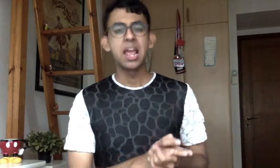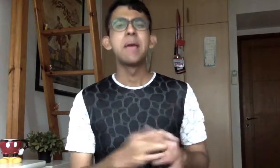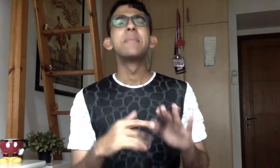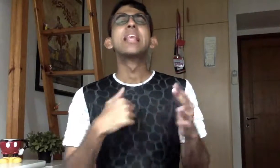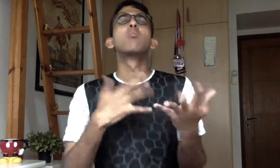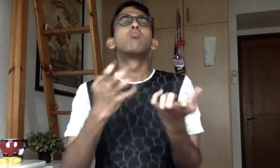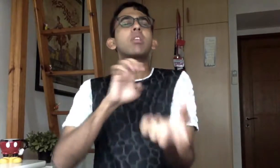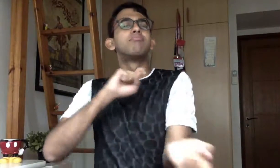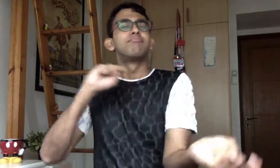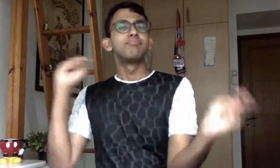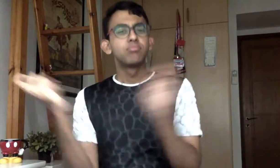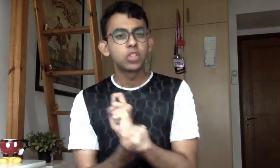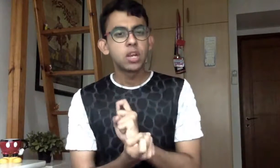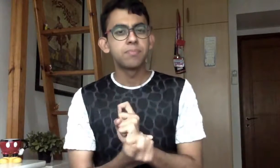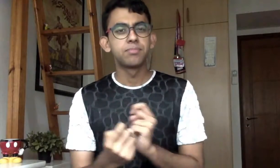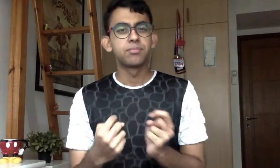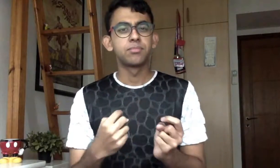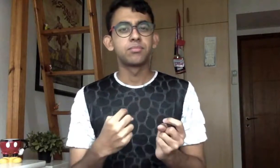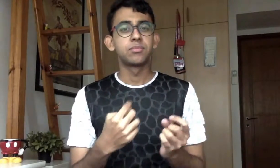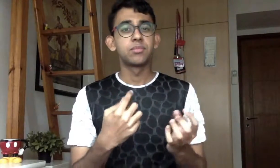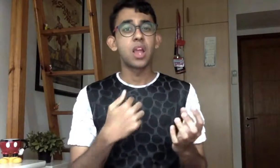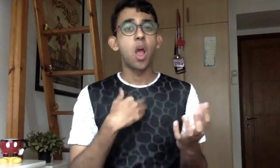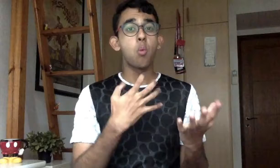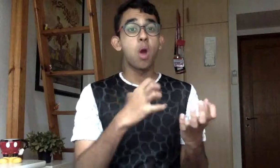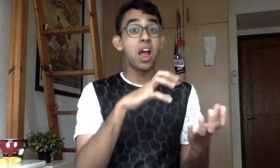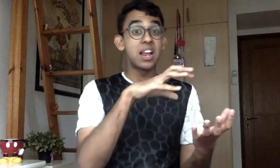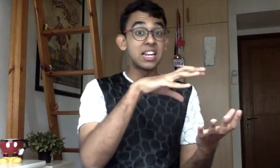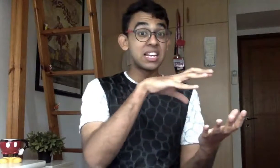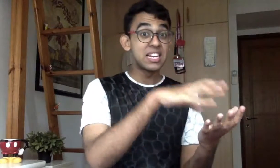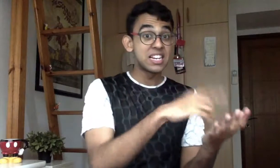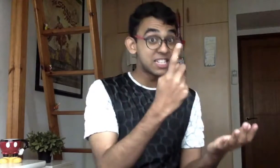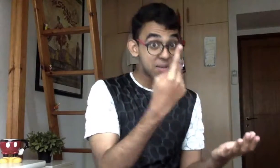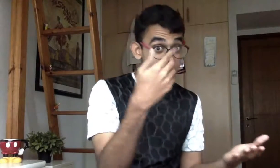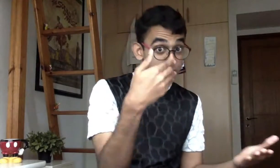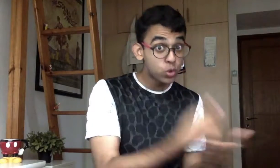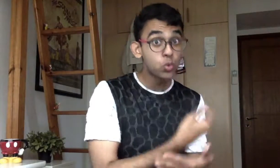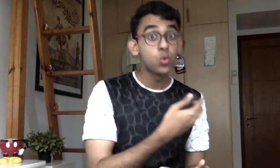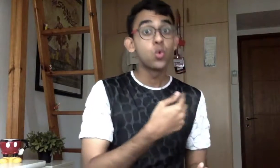But I basically wanted a change. I wanted to learn something new.